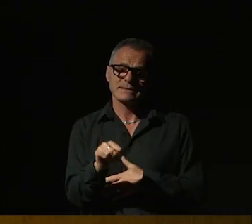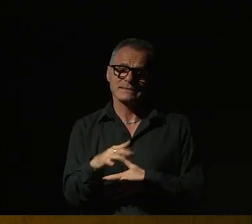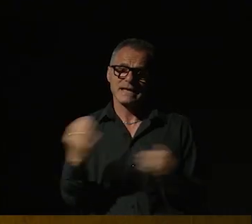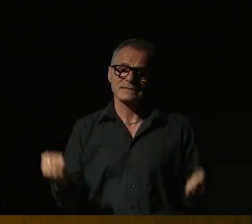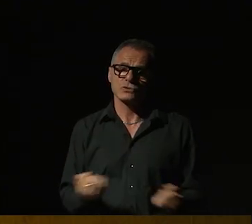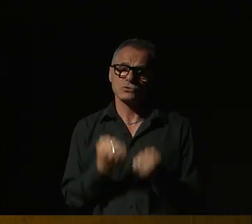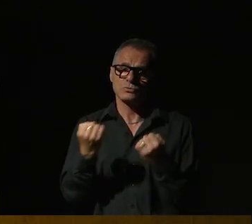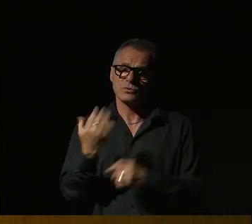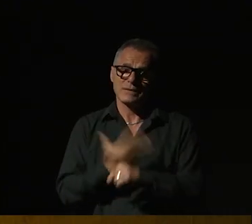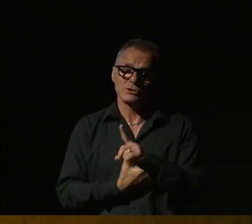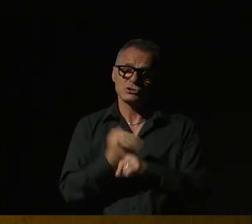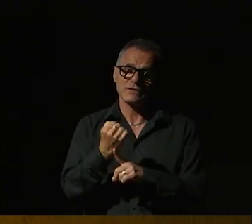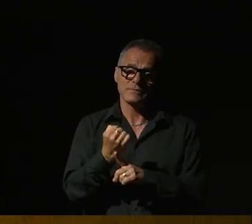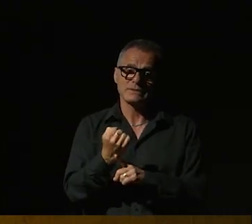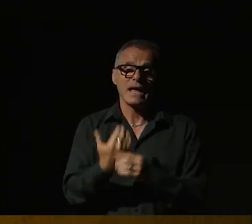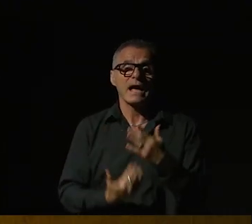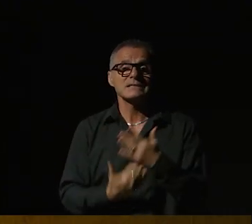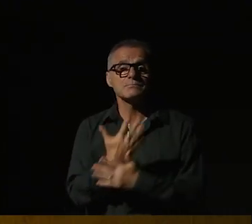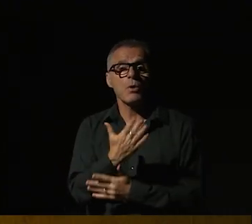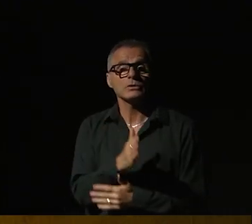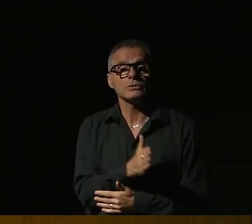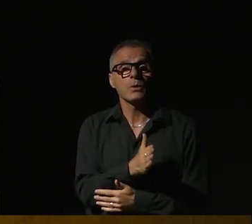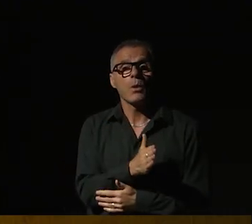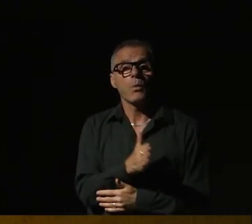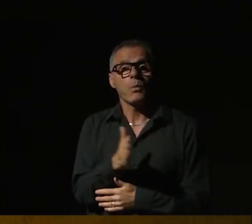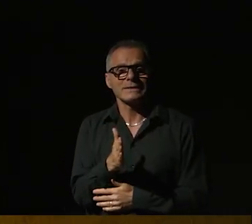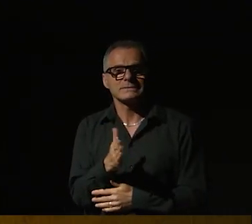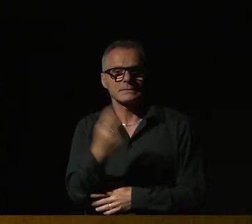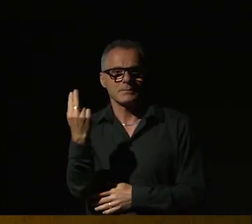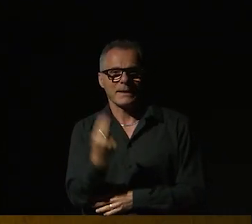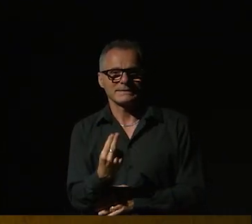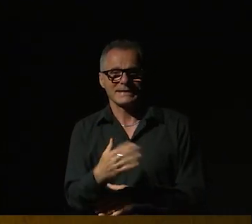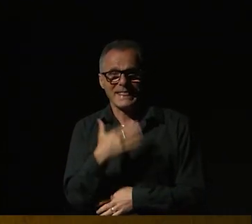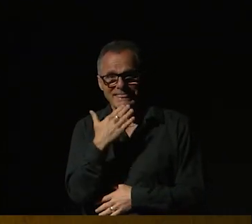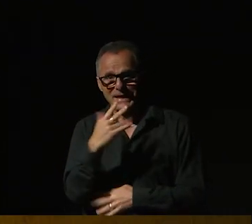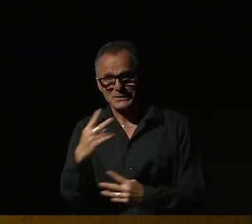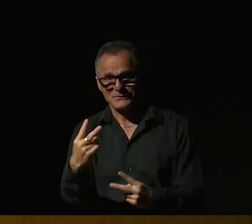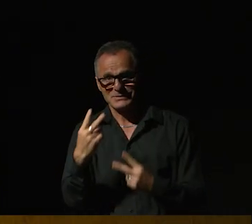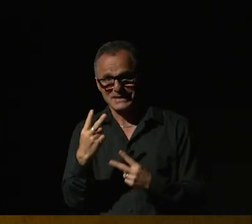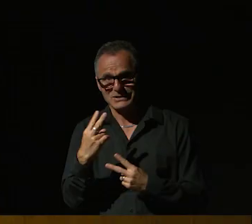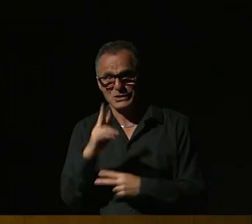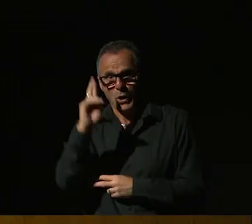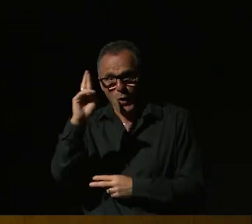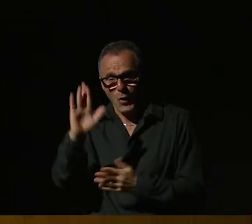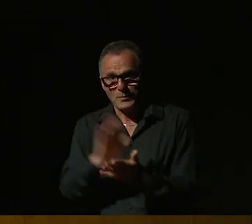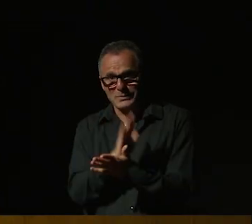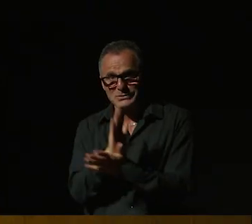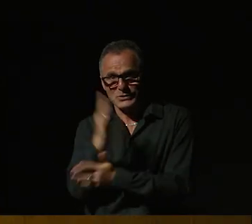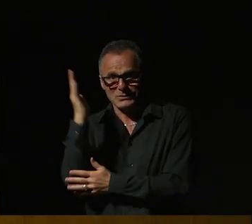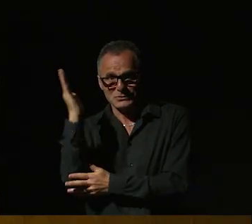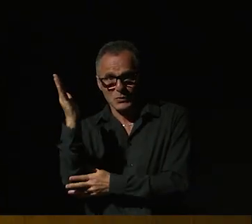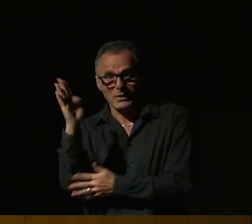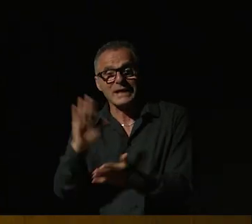of early modern Western painting. I thank you very much for your attention and hope you enjoyed the talk and the exhibition.